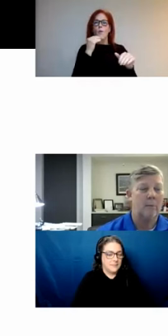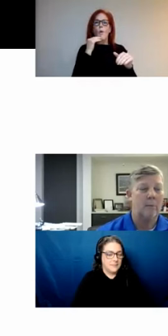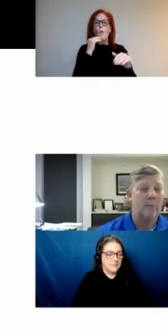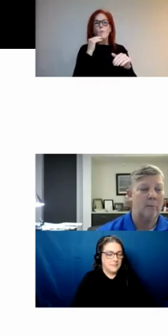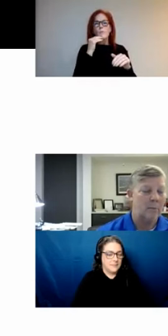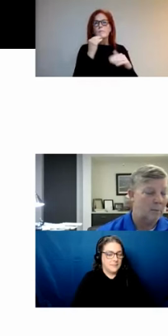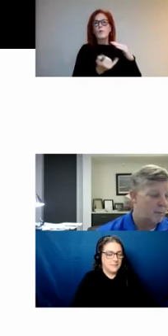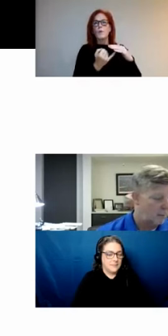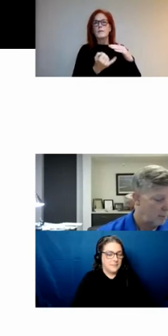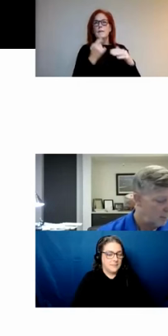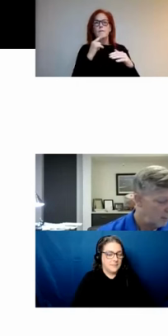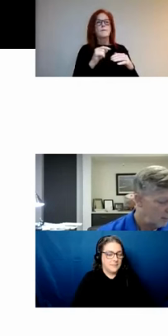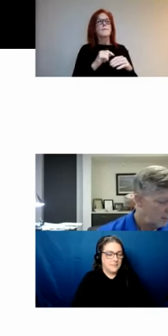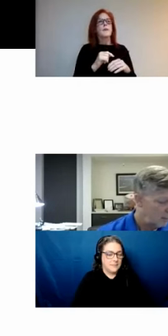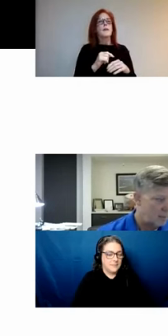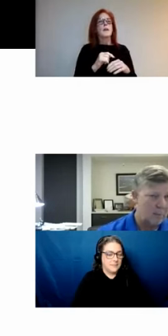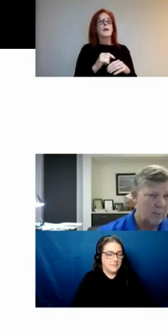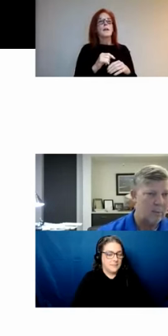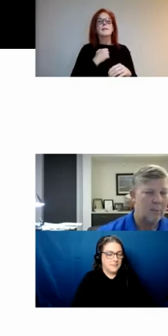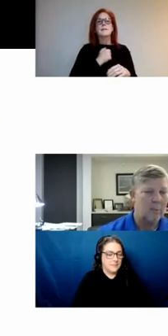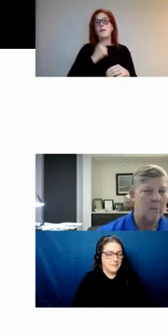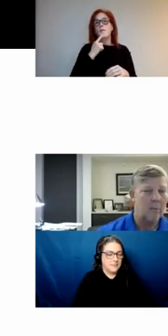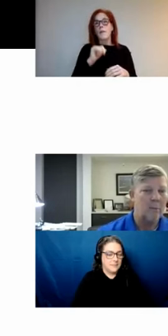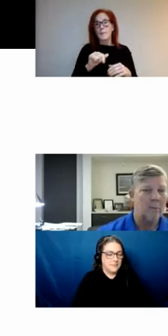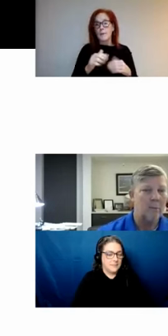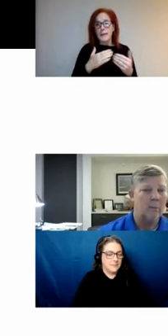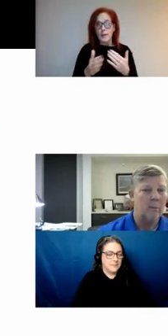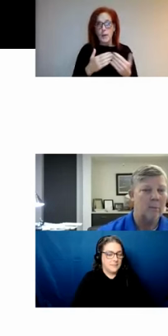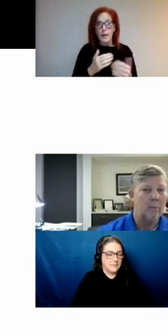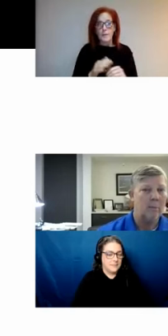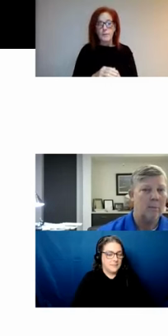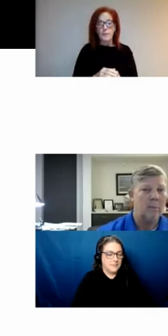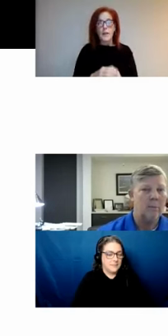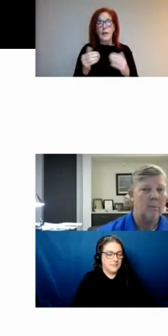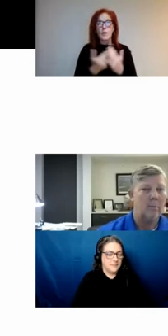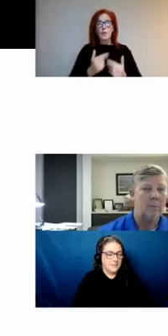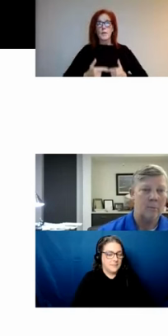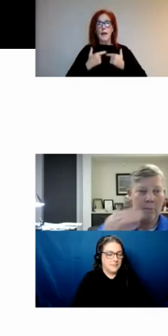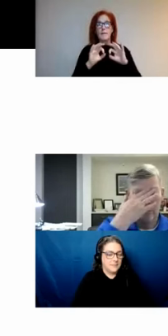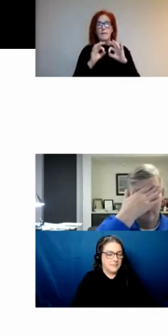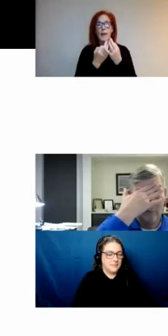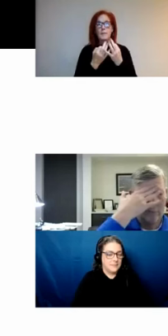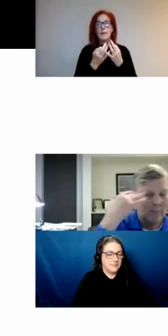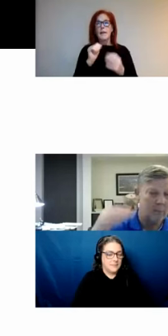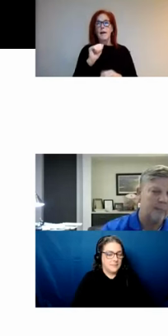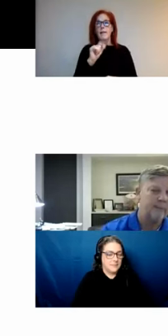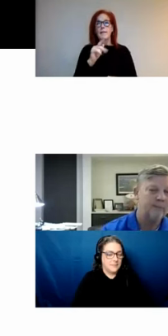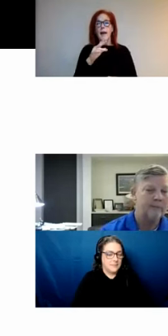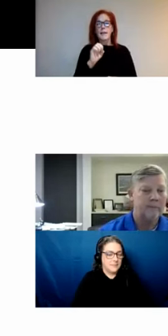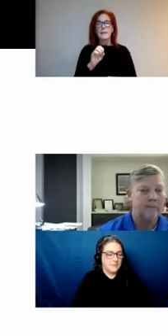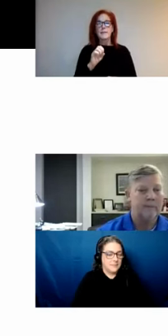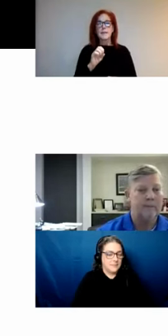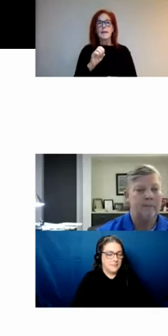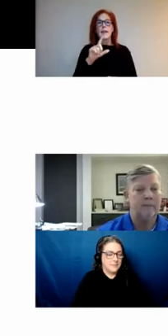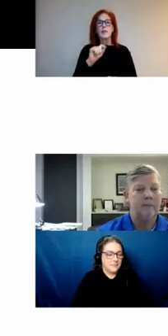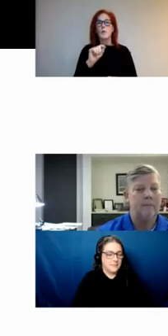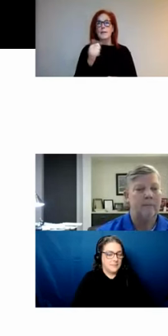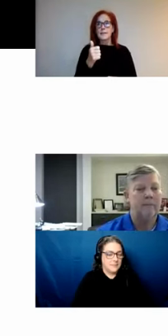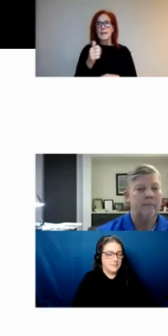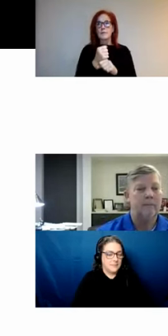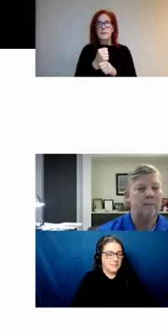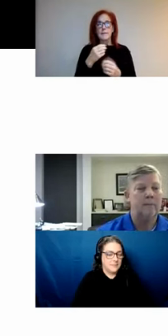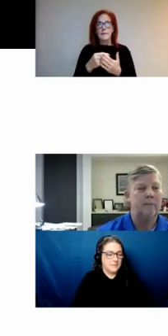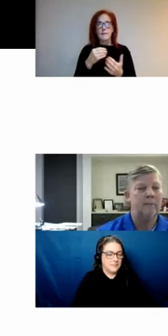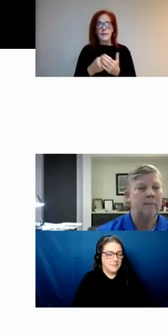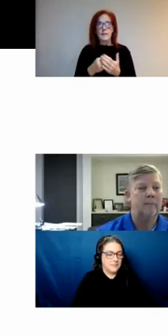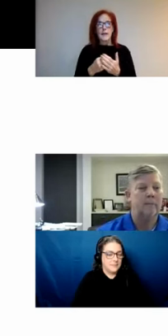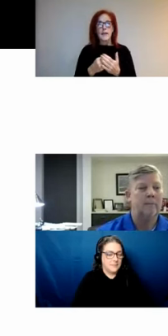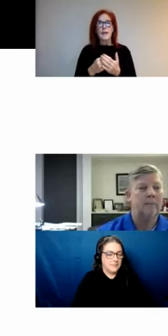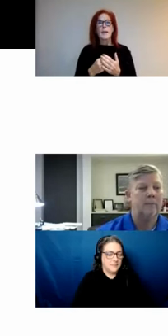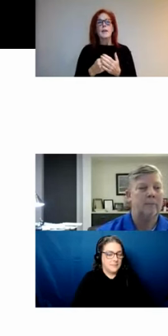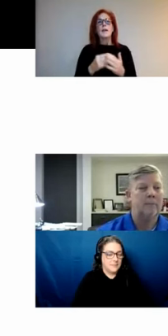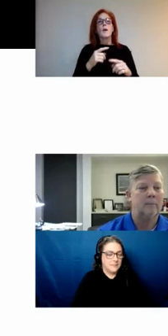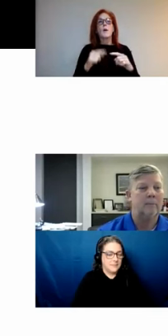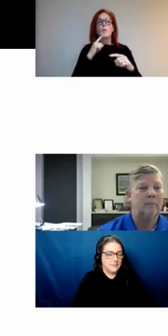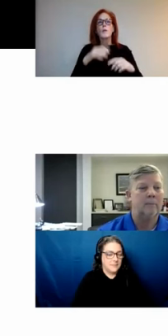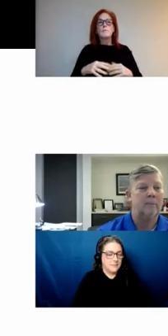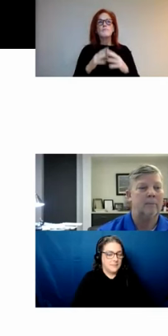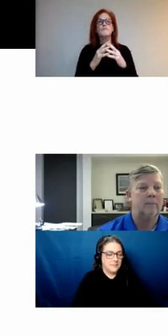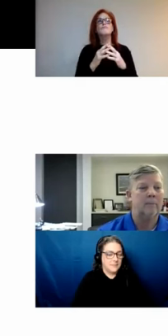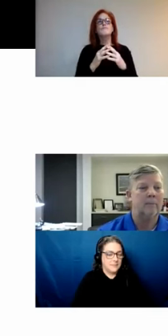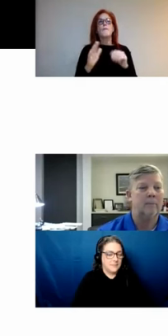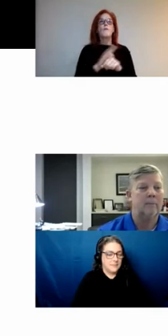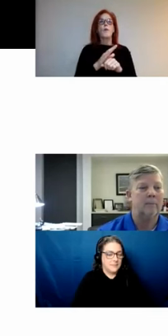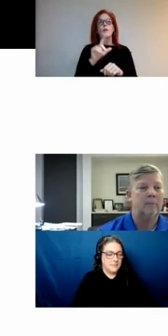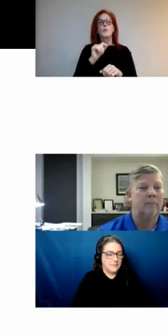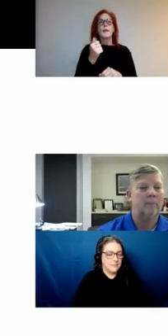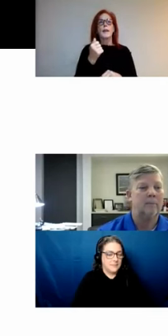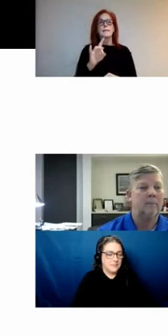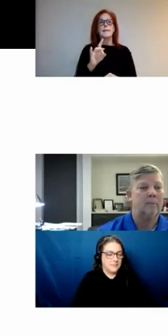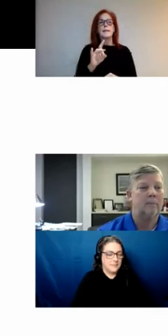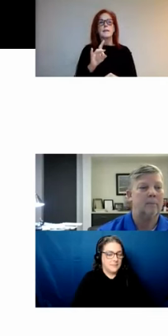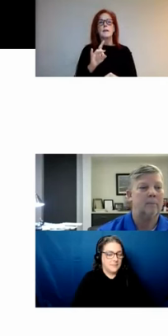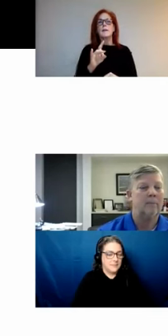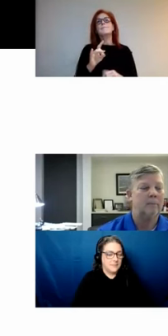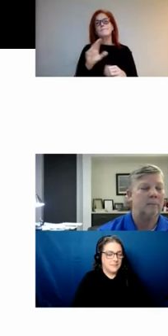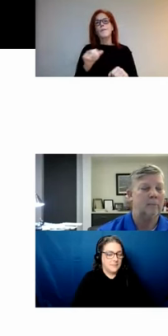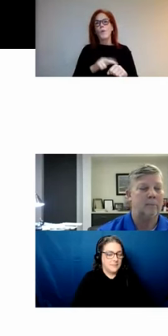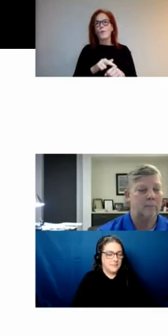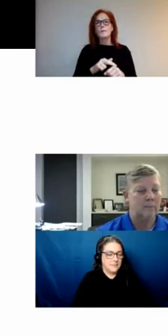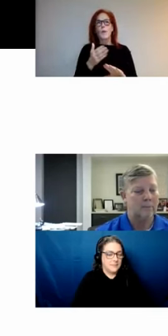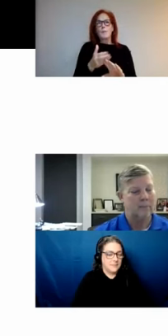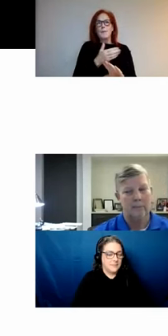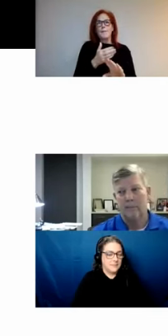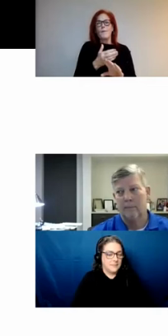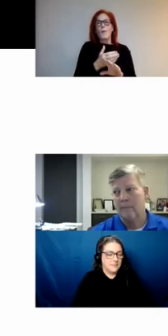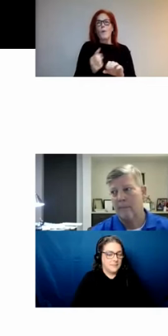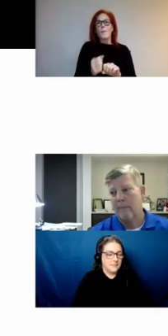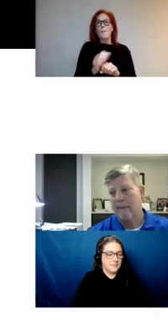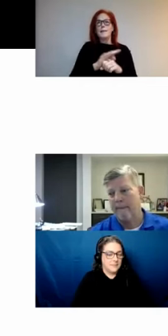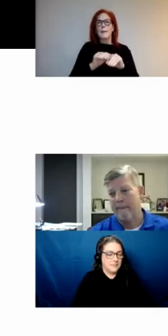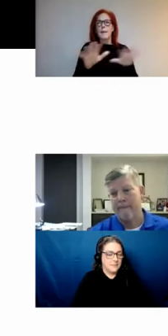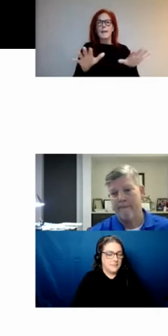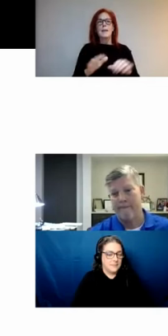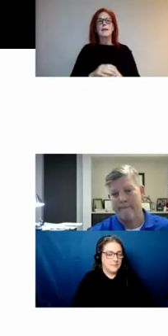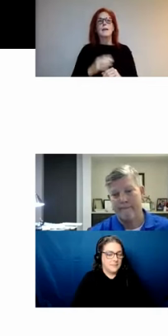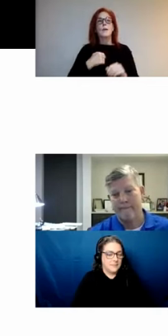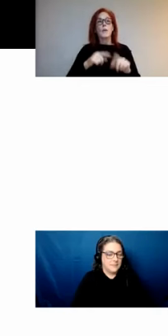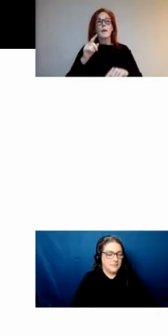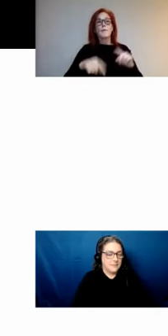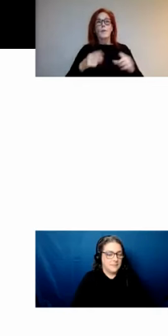We opened our applications at the beginning of the year, and so far we've received 175 applications. 75 of which are female. 62% which are Latino, 85% which are free and reduced lunch. 20% which are ELL, accomplish language learners, and 14 of them are return interns which is really exciting to continue to work with students and build the bench for future, hopefully staff members.